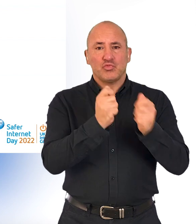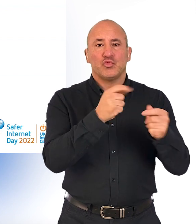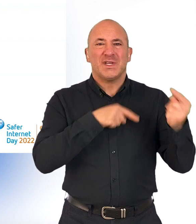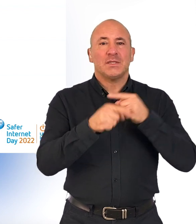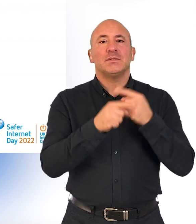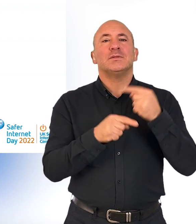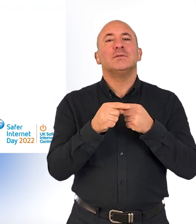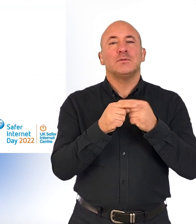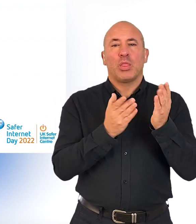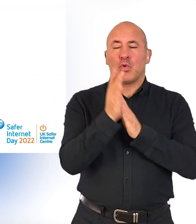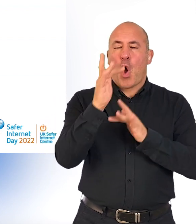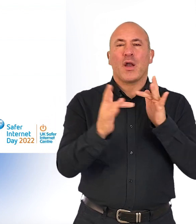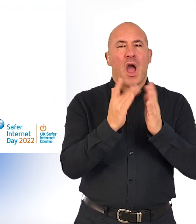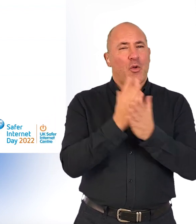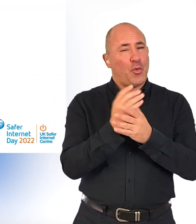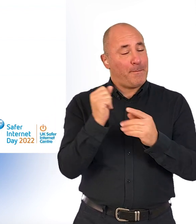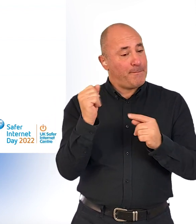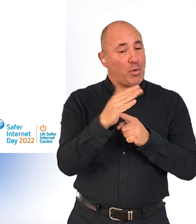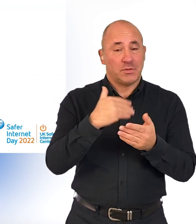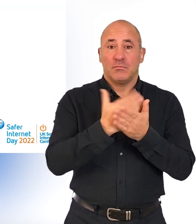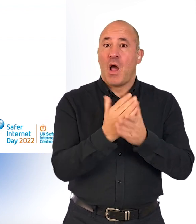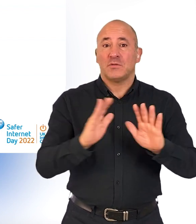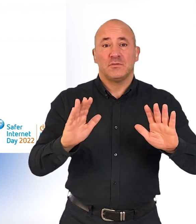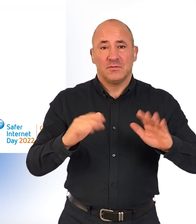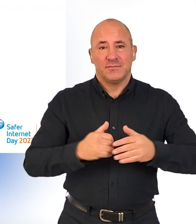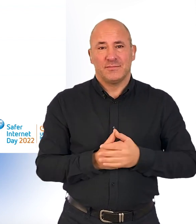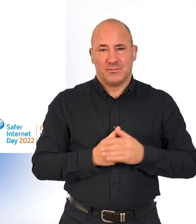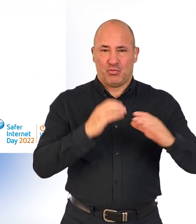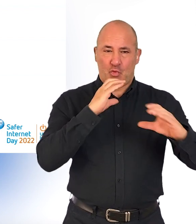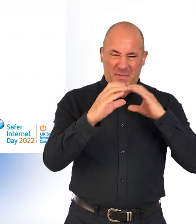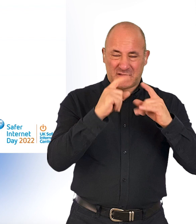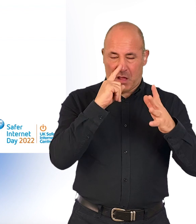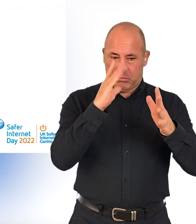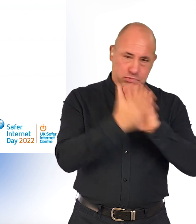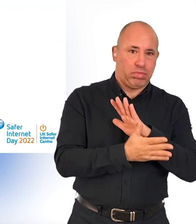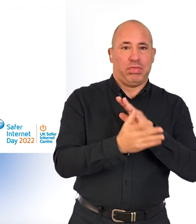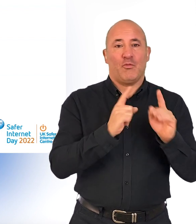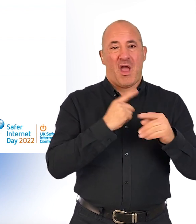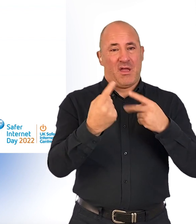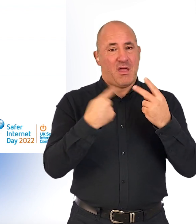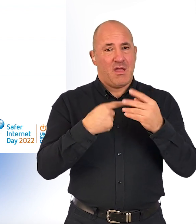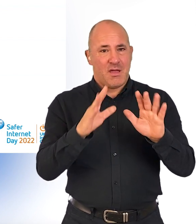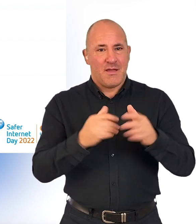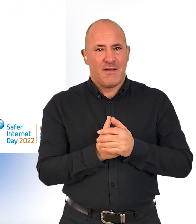is a really important part of our experiences online. This communication can be impacted by many things, such as: